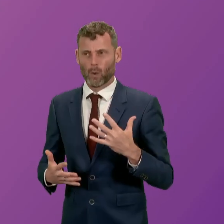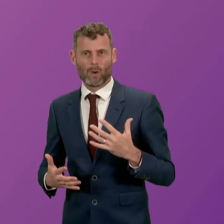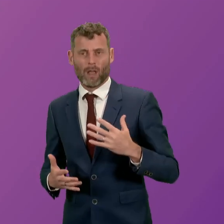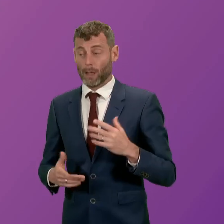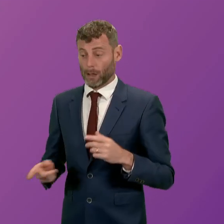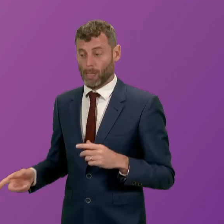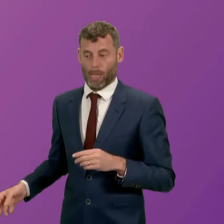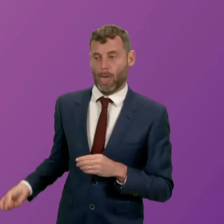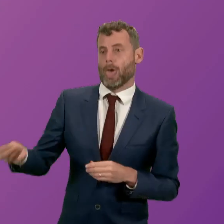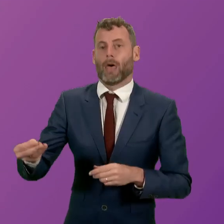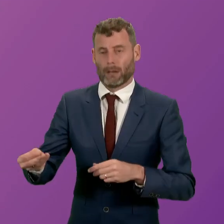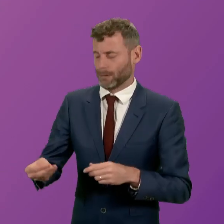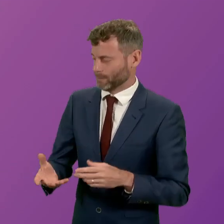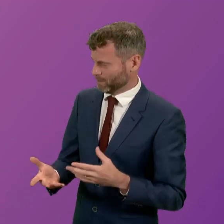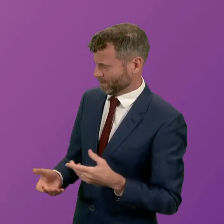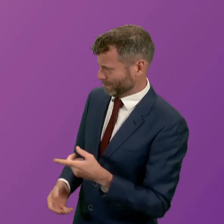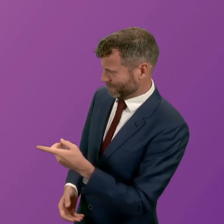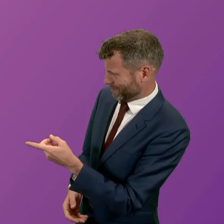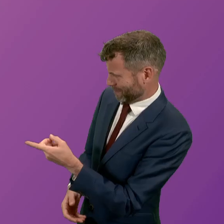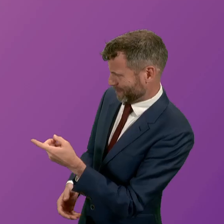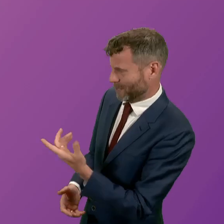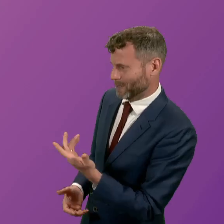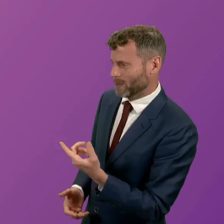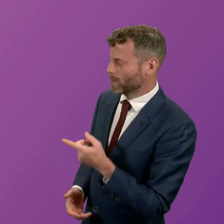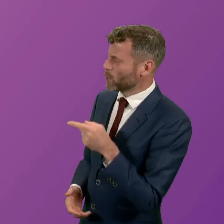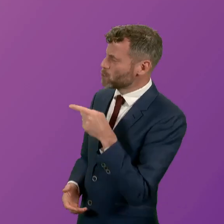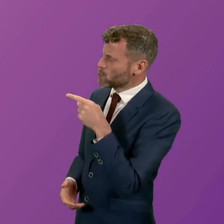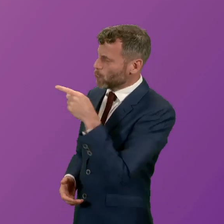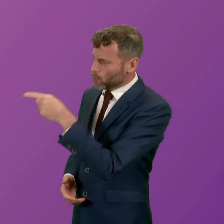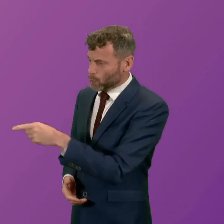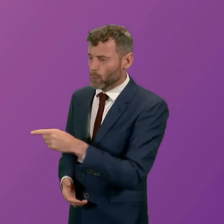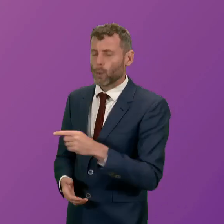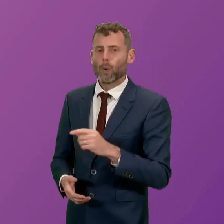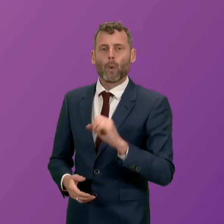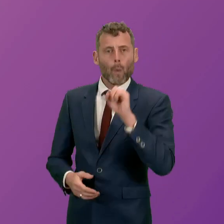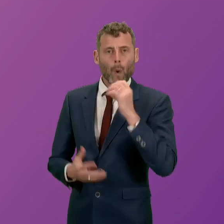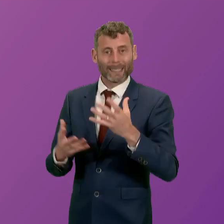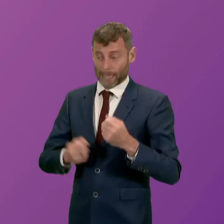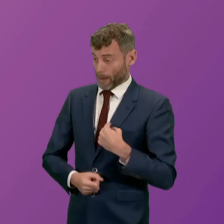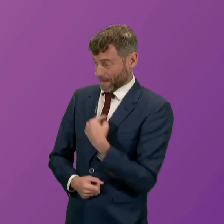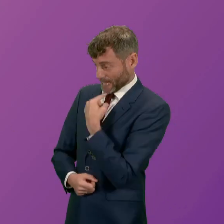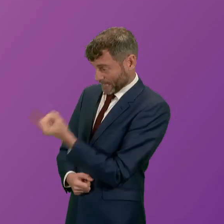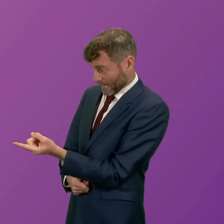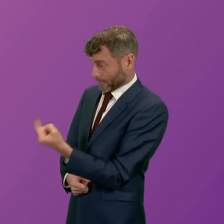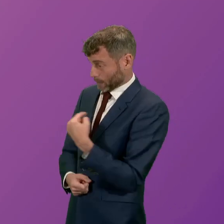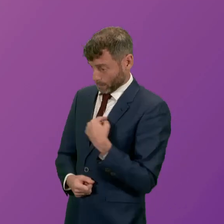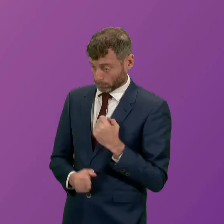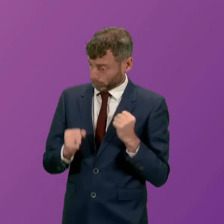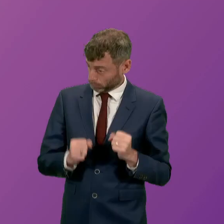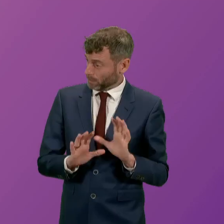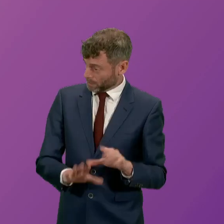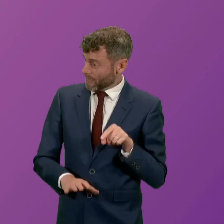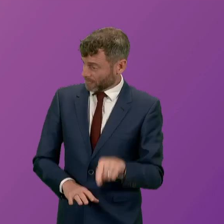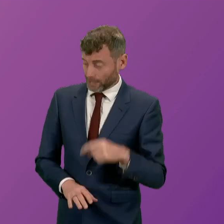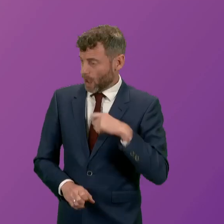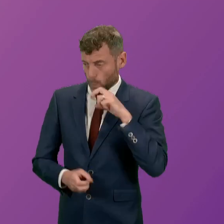it is not prepared to take in good faith anything that is said across the chamber. It never ceases